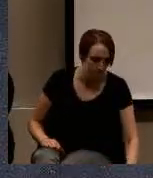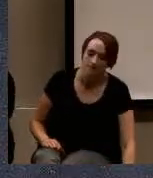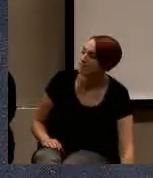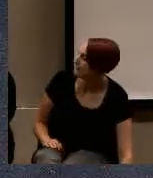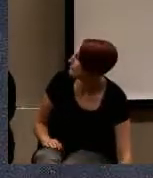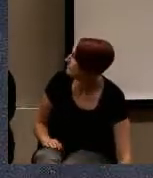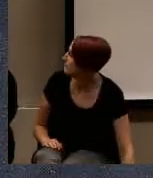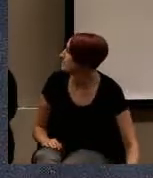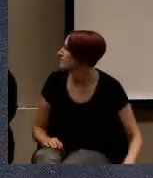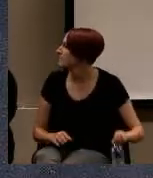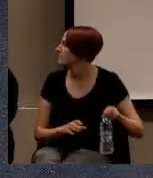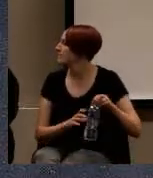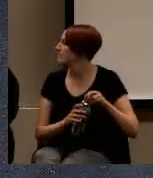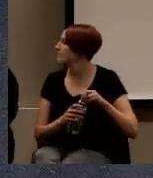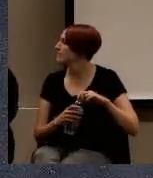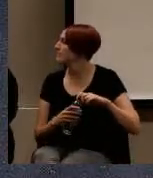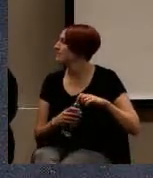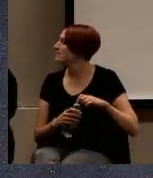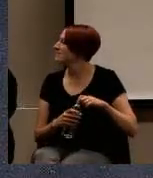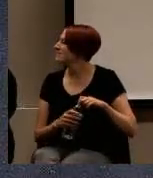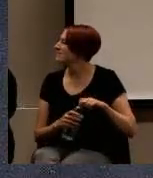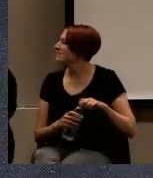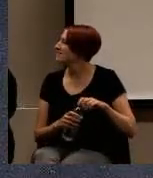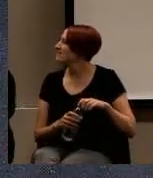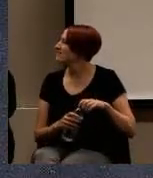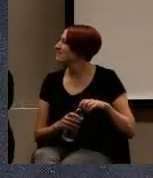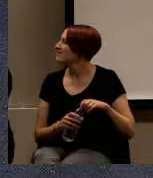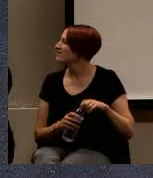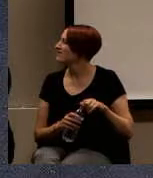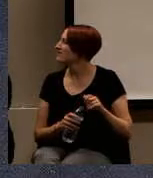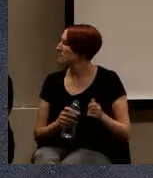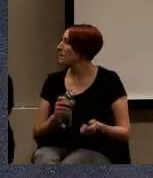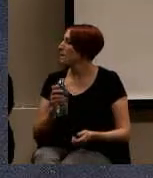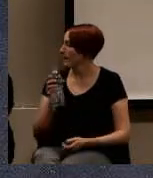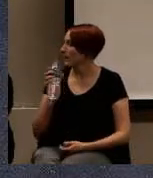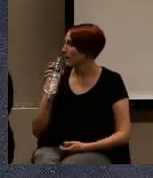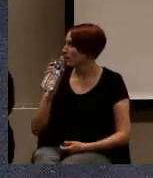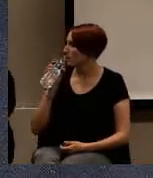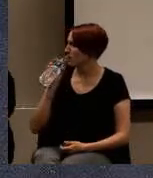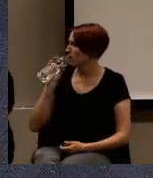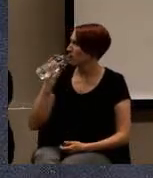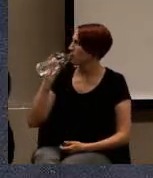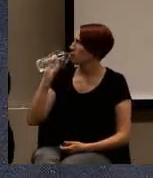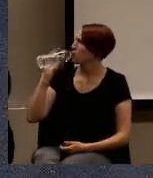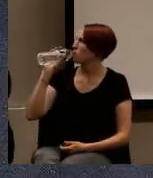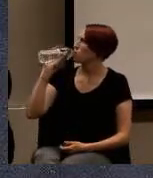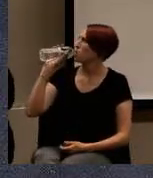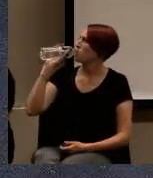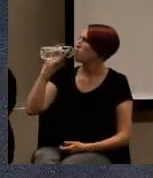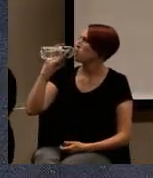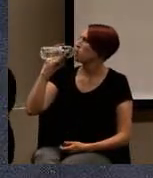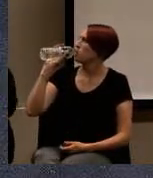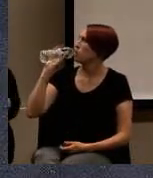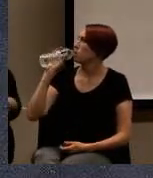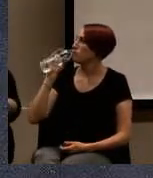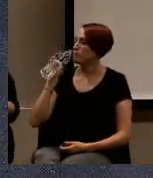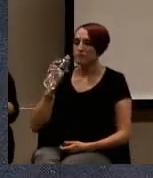older drivers say is that they don't feel comfortable driving at night. I'm fine driving during the day. I just don't like driving at night. I see a lot of people nodding.